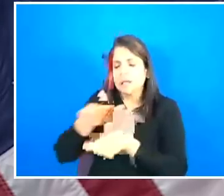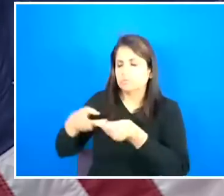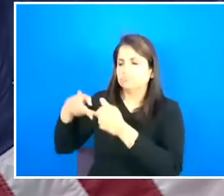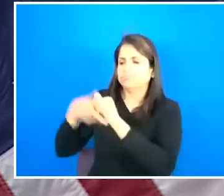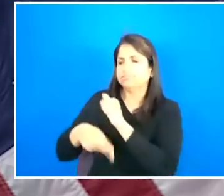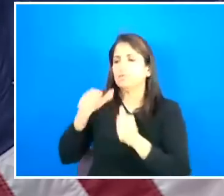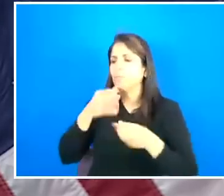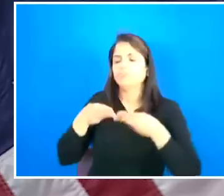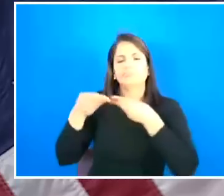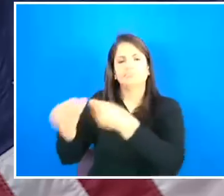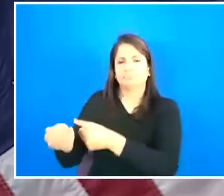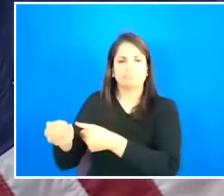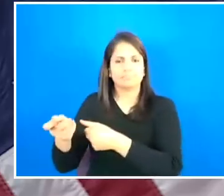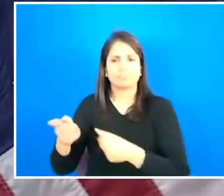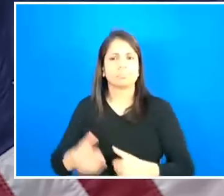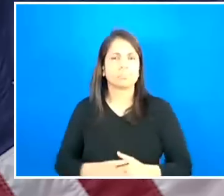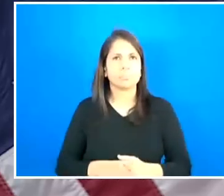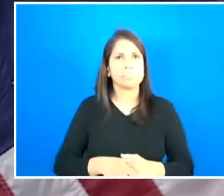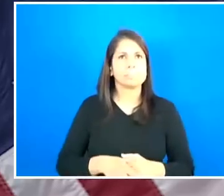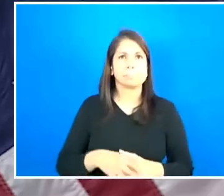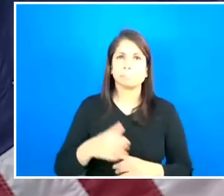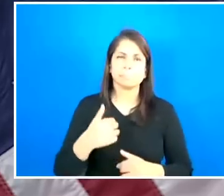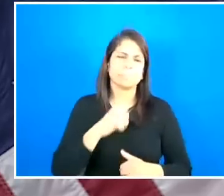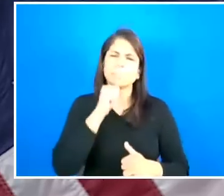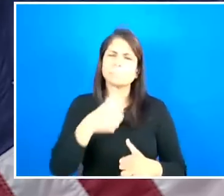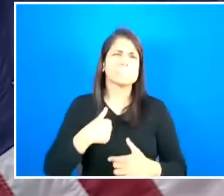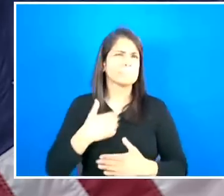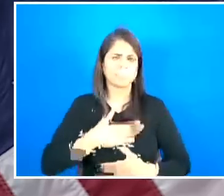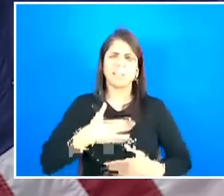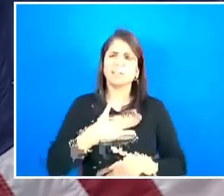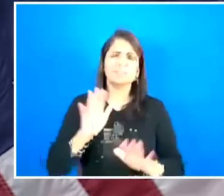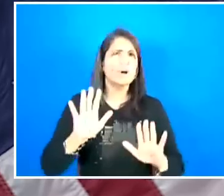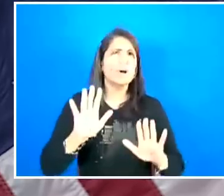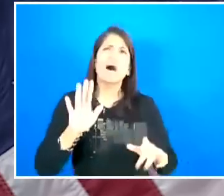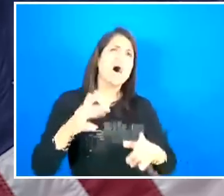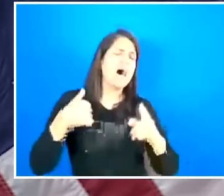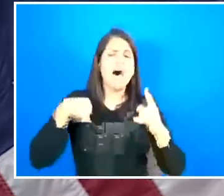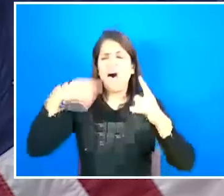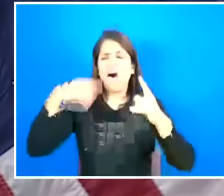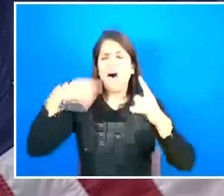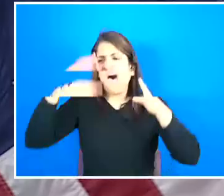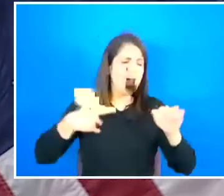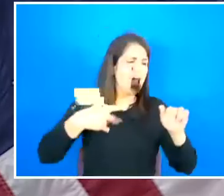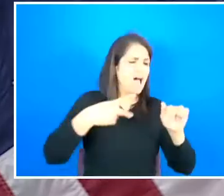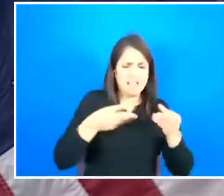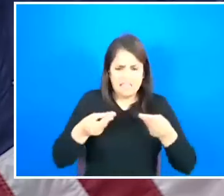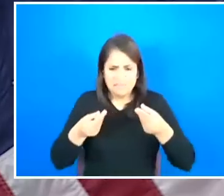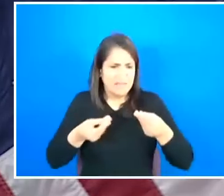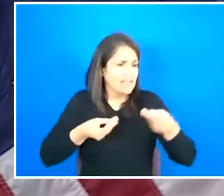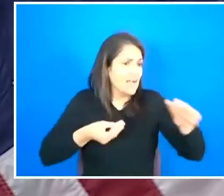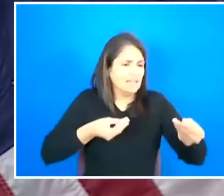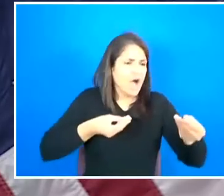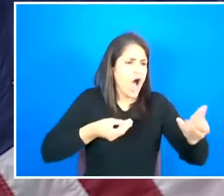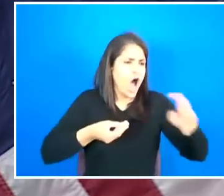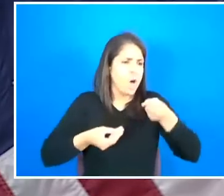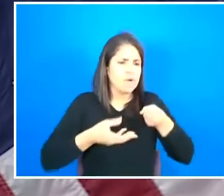AS WE DEAL WITH MORE AND MORE